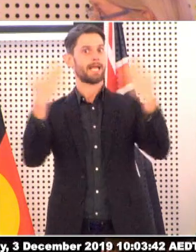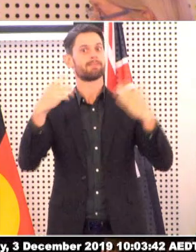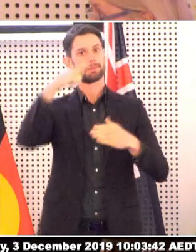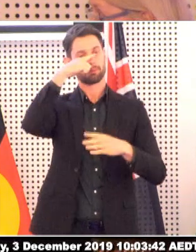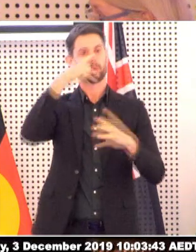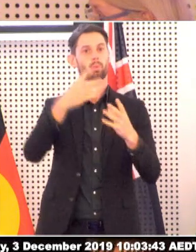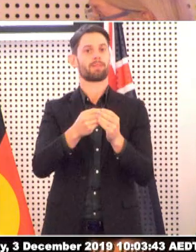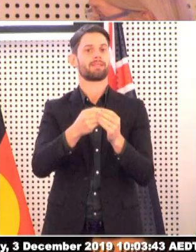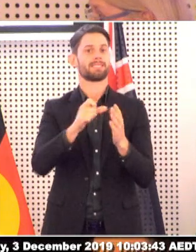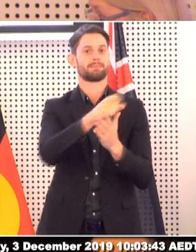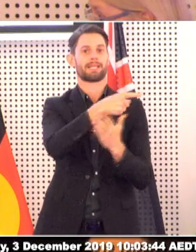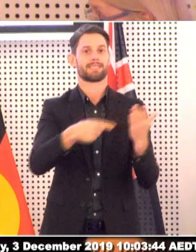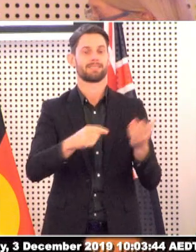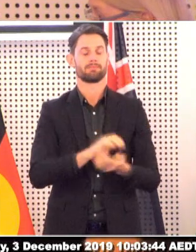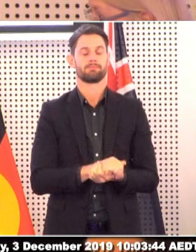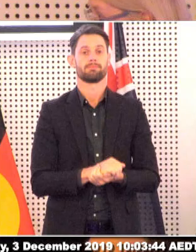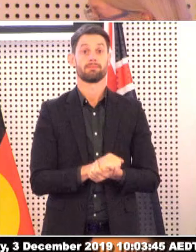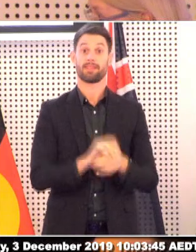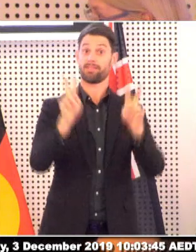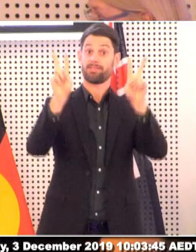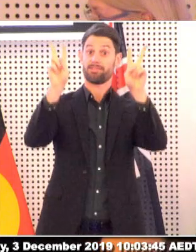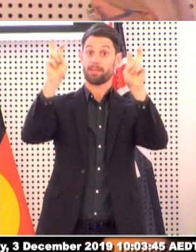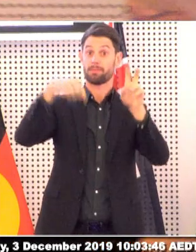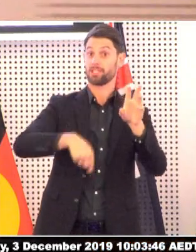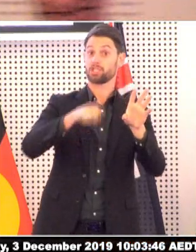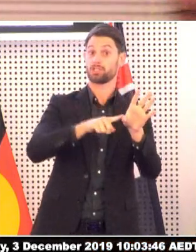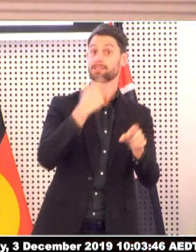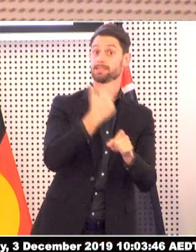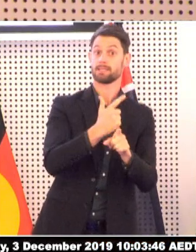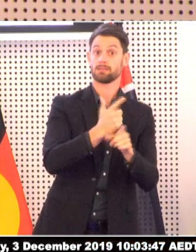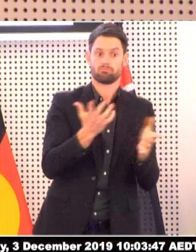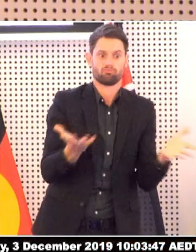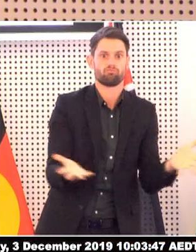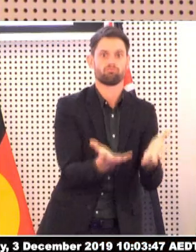The theme for this year’s day is ‘promoting the participation